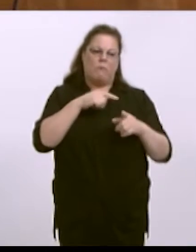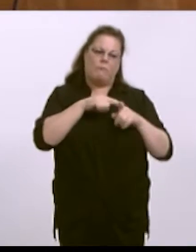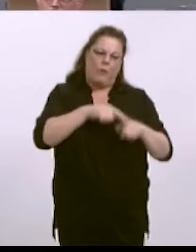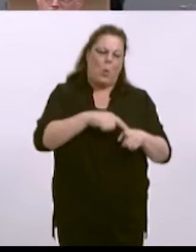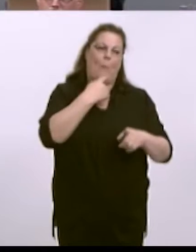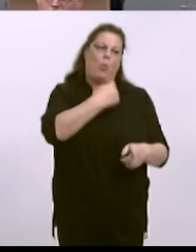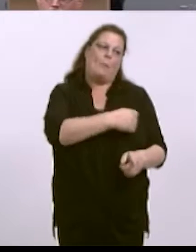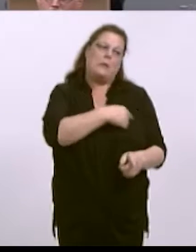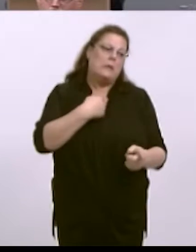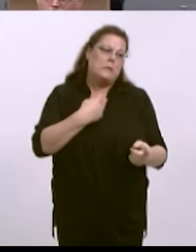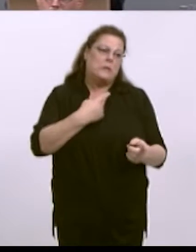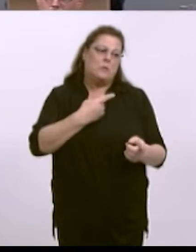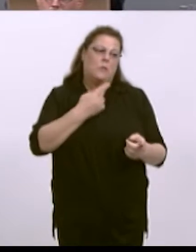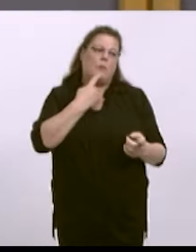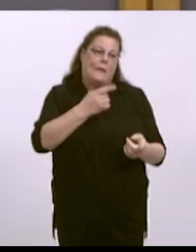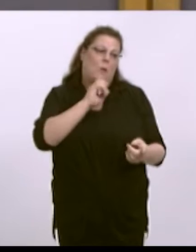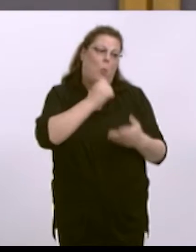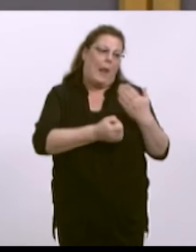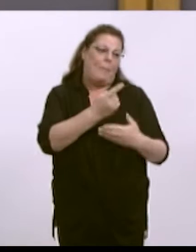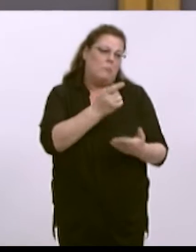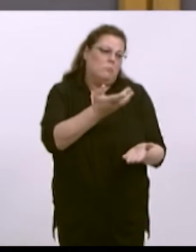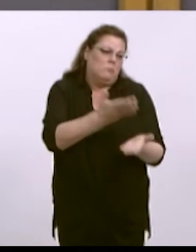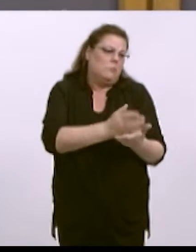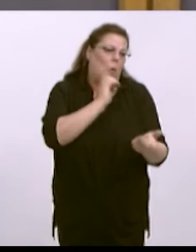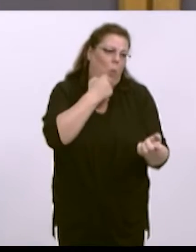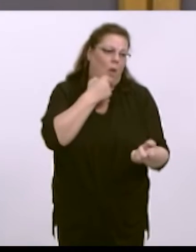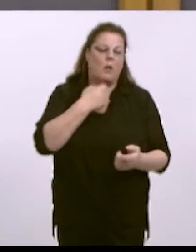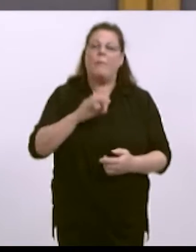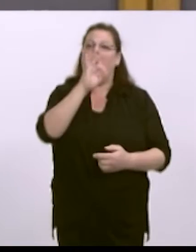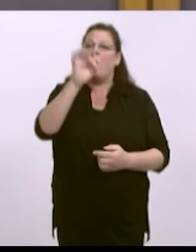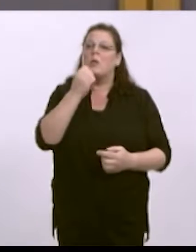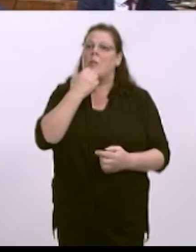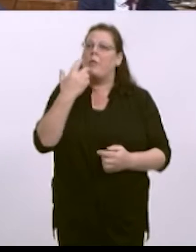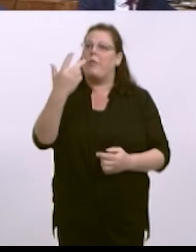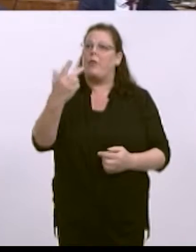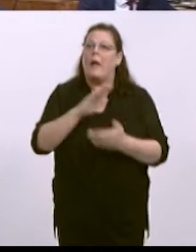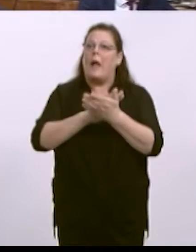Hannah Blythyn: 3. A wnaiff y Prif Weinidog ddatganiad am bwysigrwydd buddsoddi mewn twristiaeth